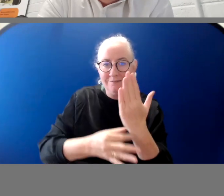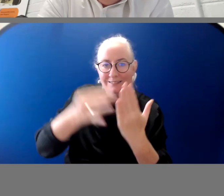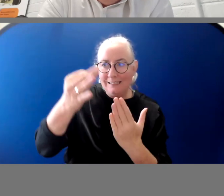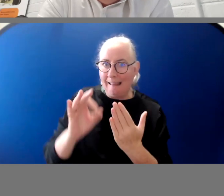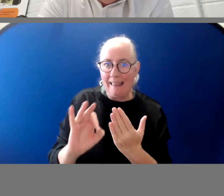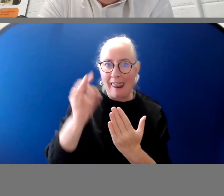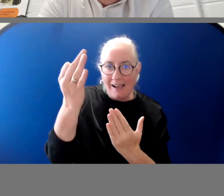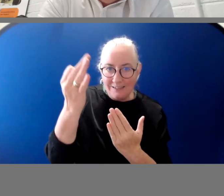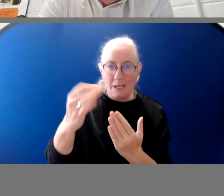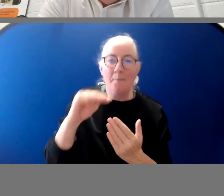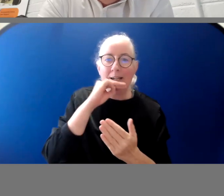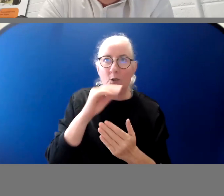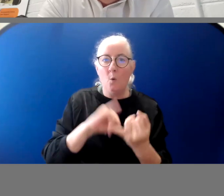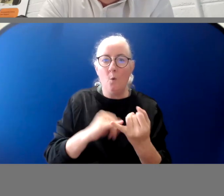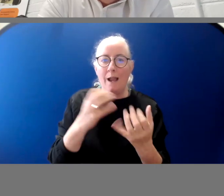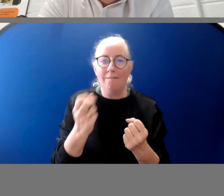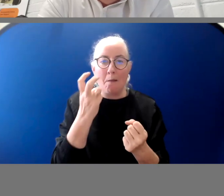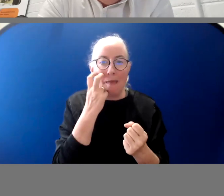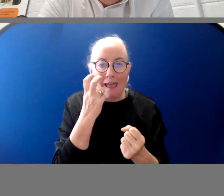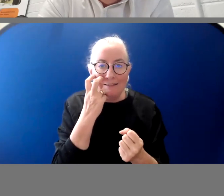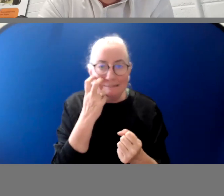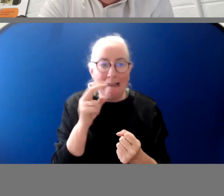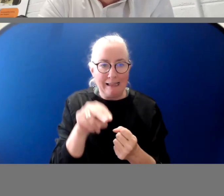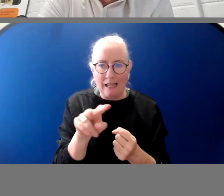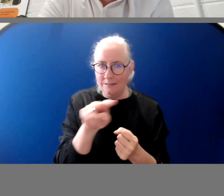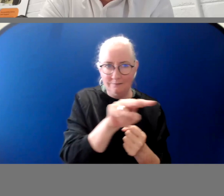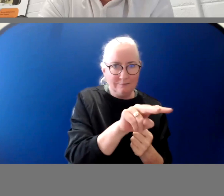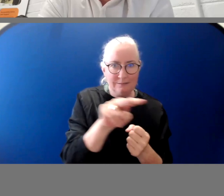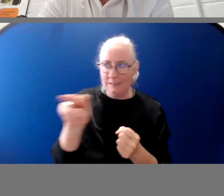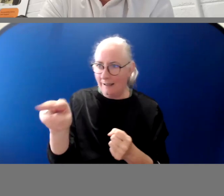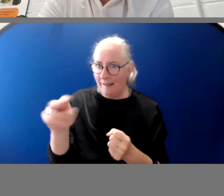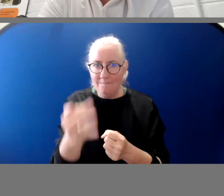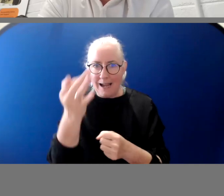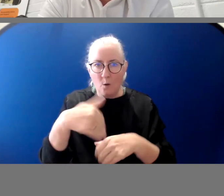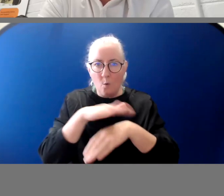assist people with visual impairments to navigate and find where door is and you can also see the